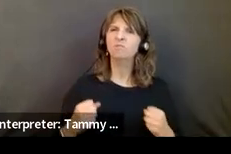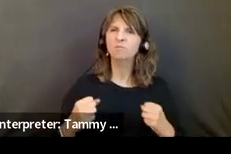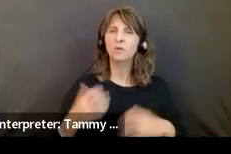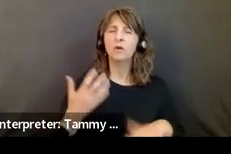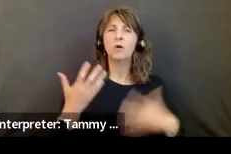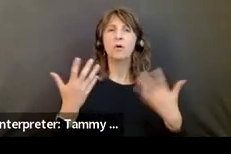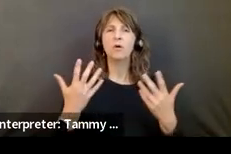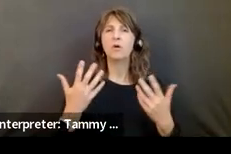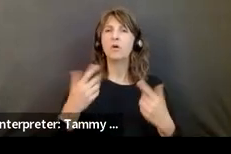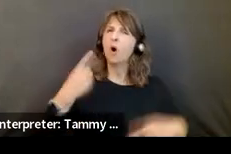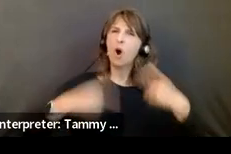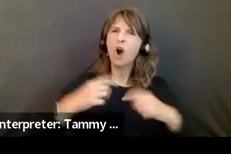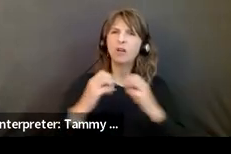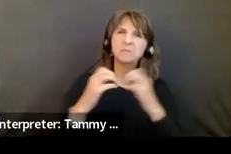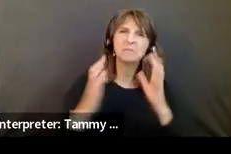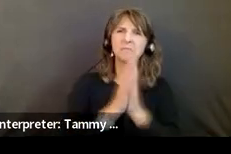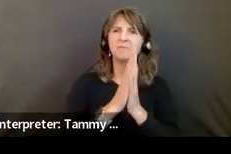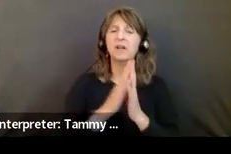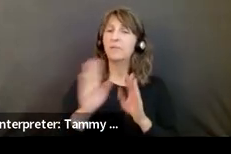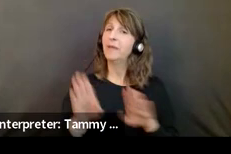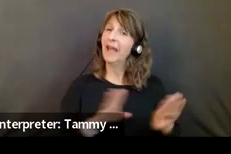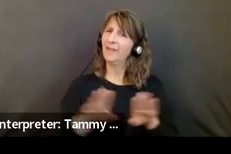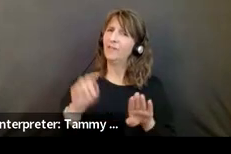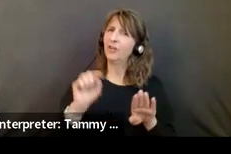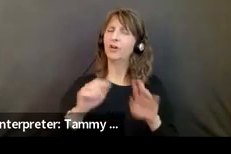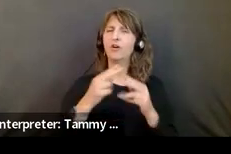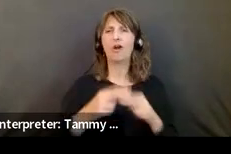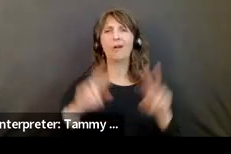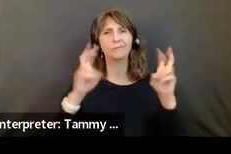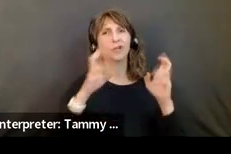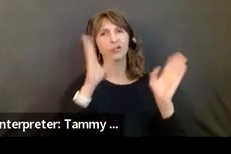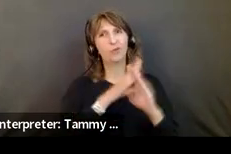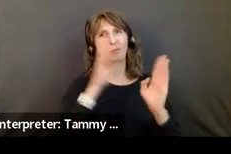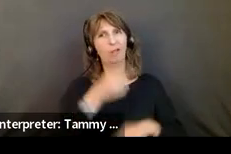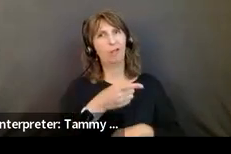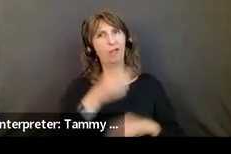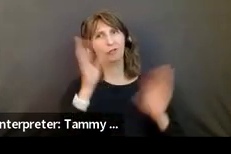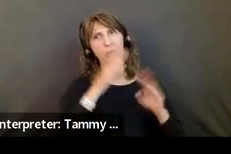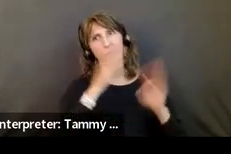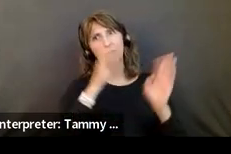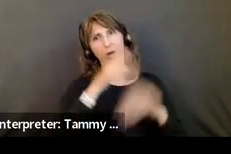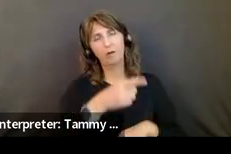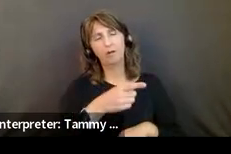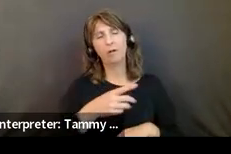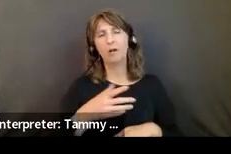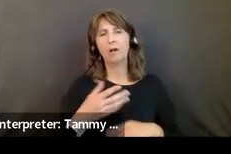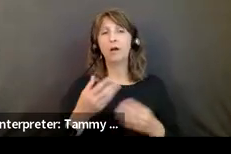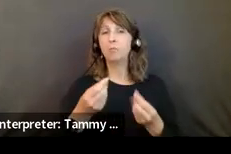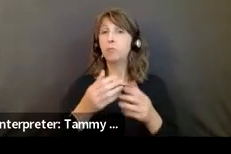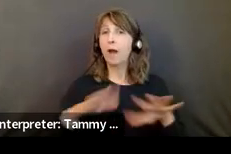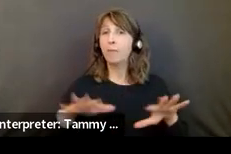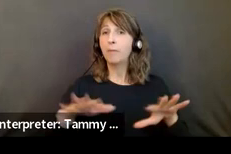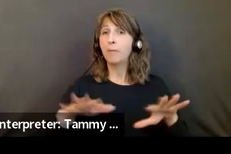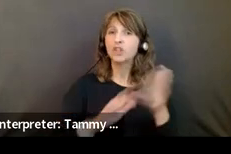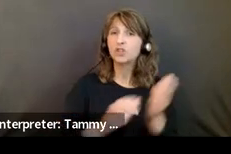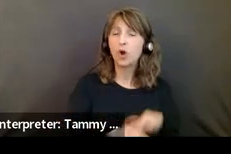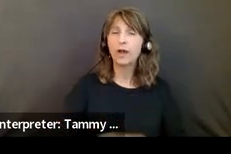You know, the behavior like I said is being the troubled child destroying a property does not respond to corrections, does not comply with directives.